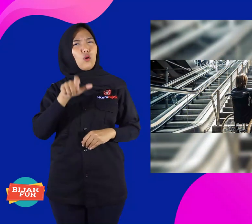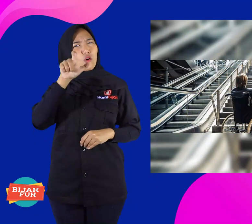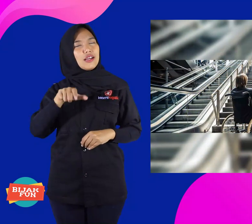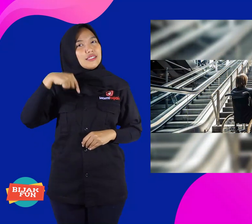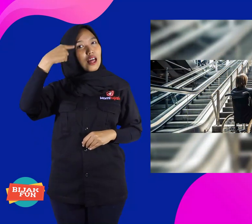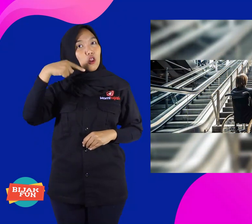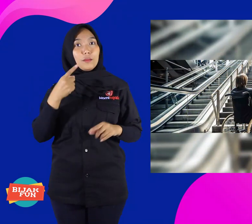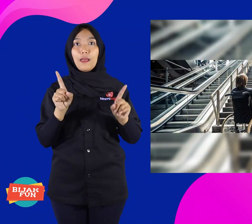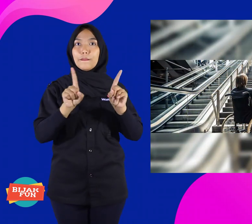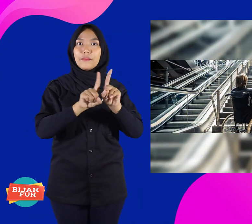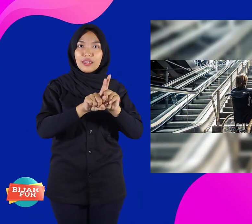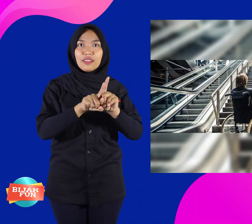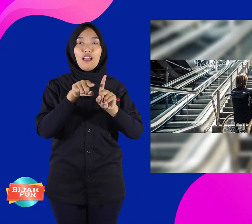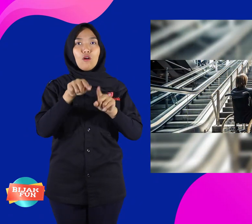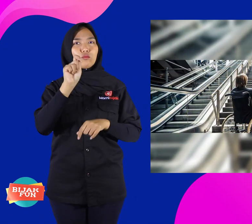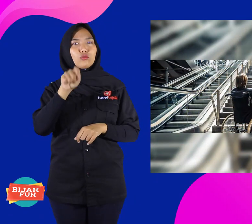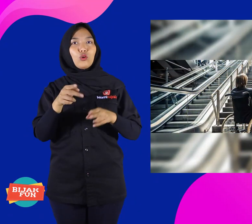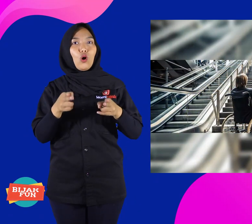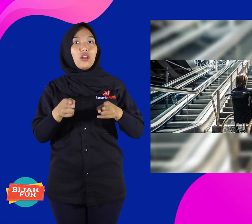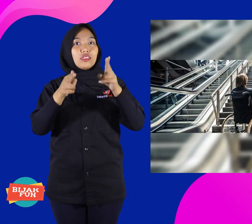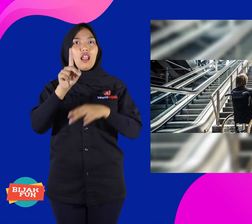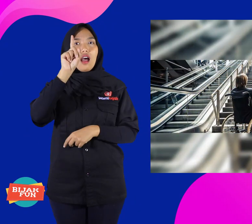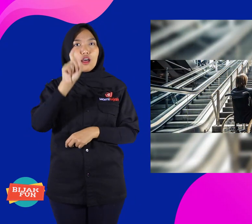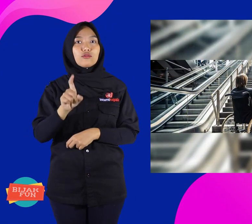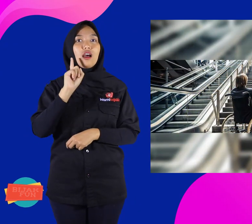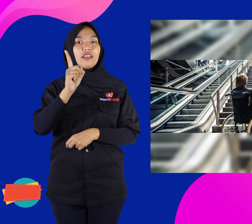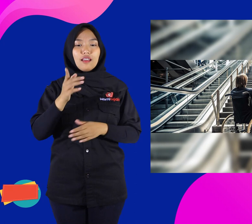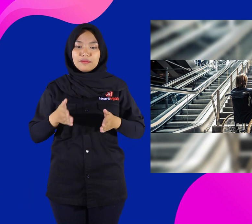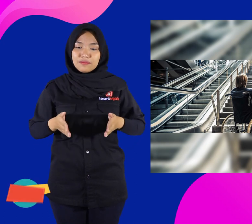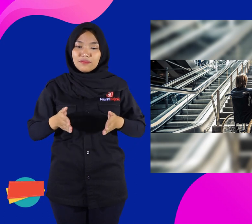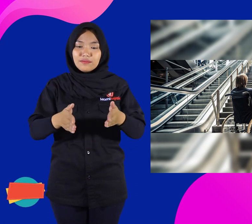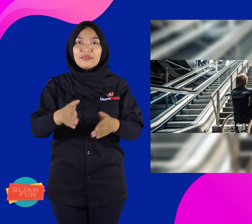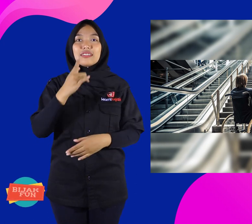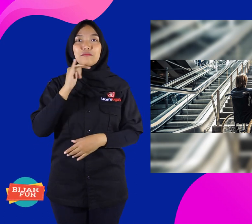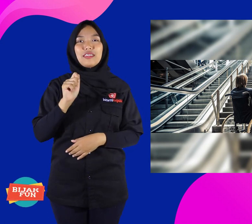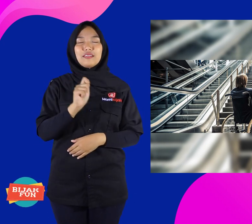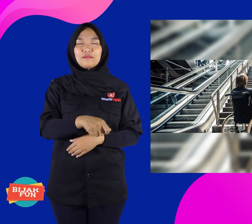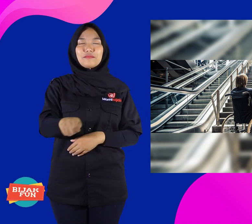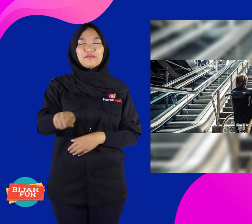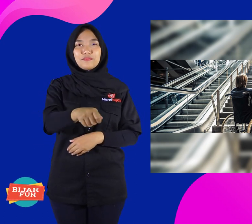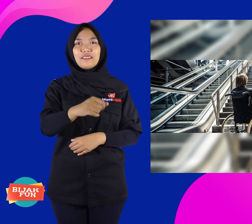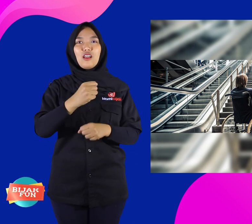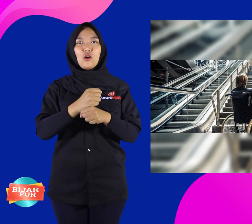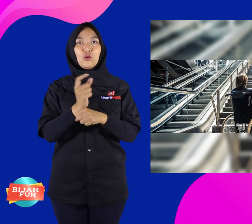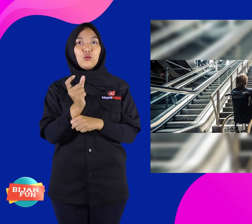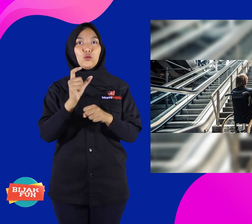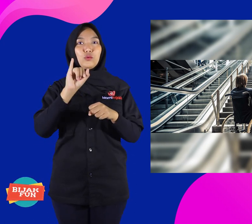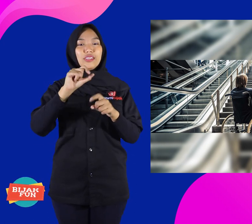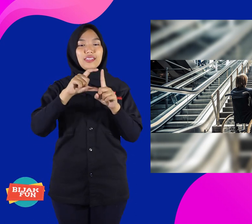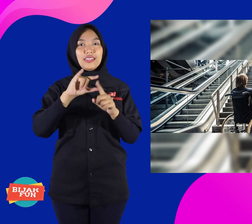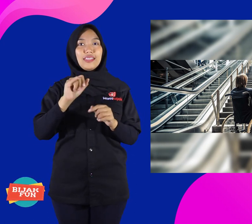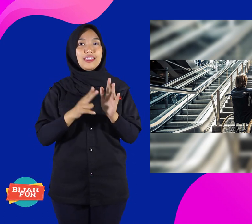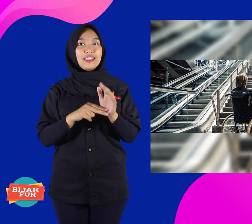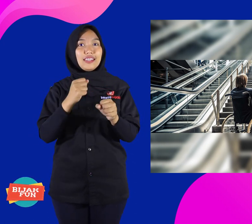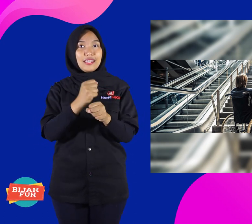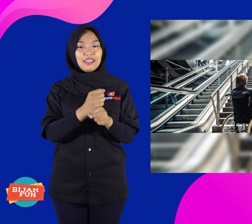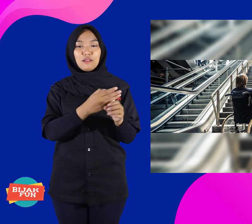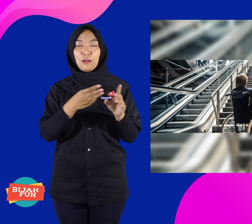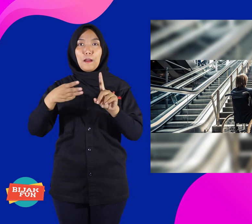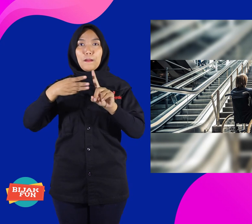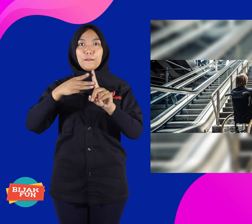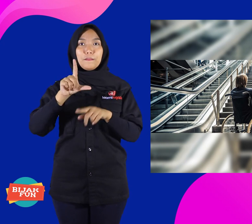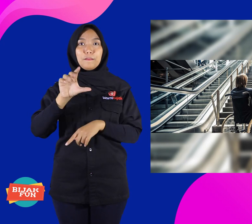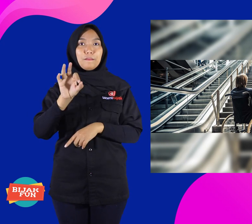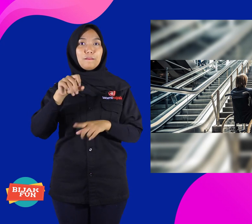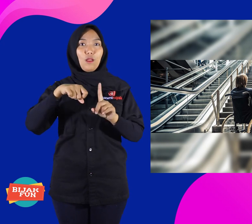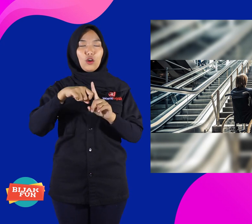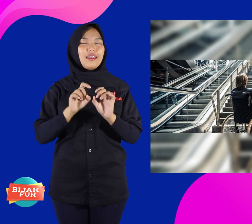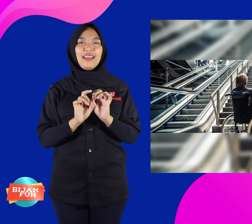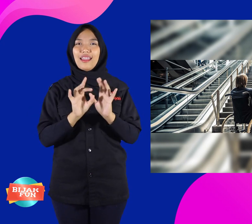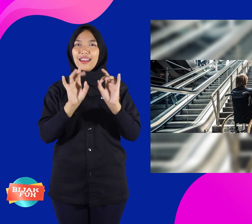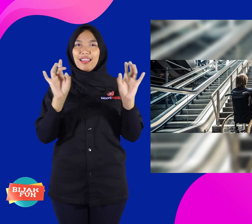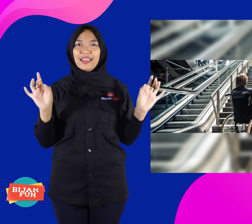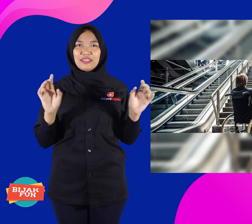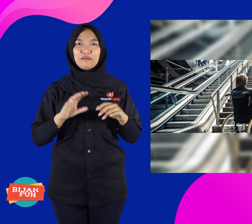Like a Netra friend needs a companion, access guiding block around the hotel, and others.